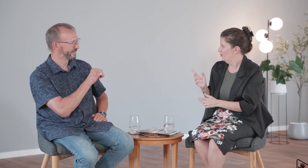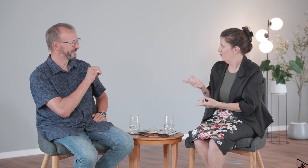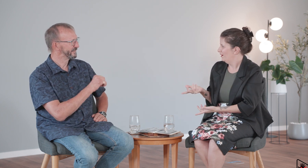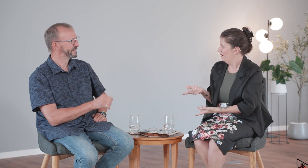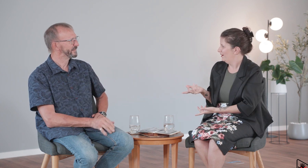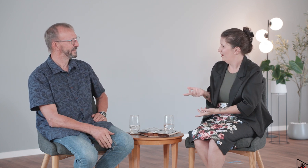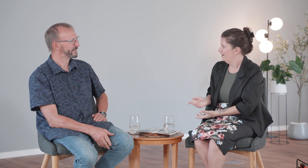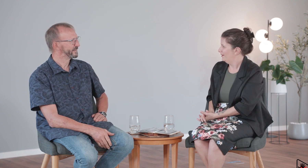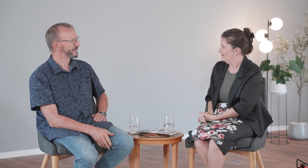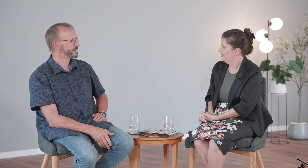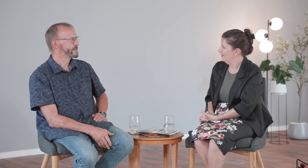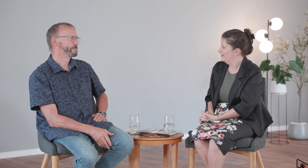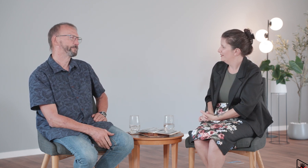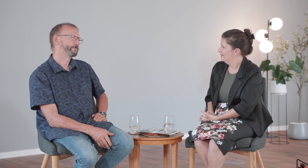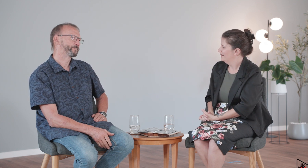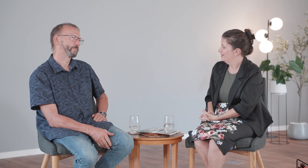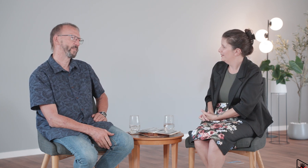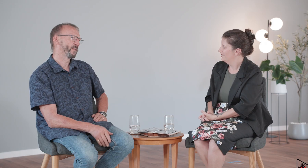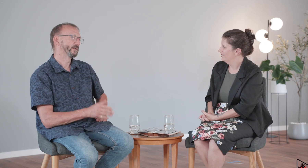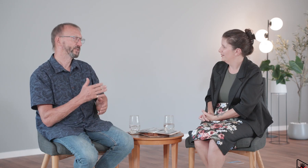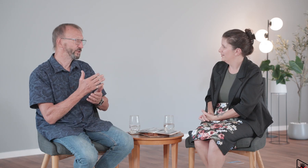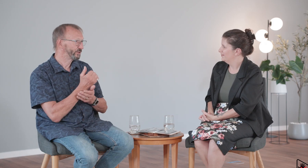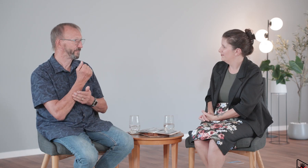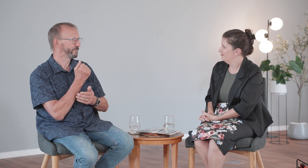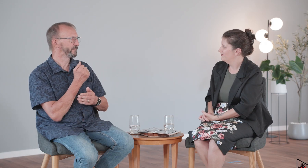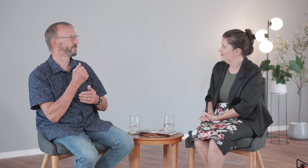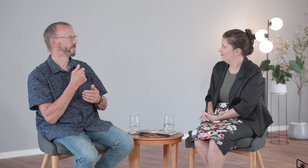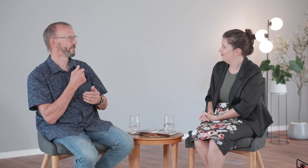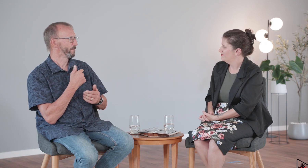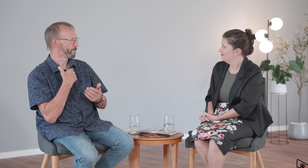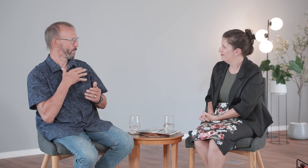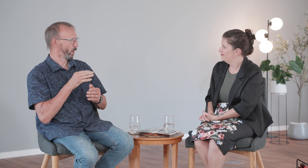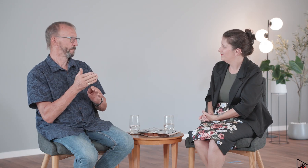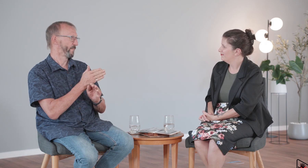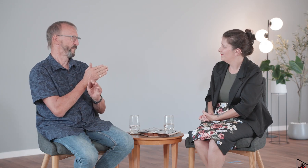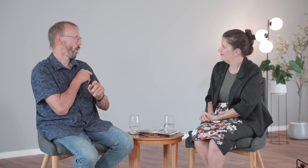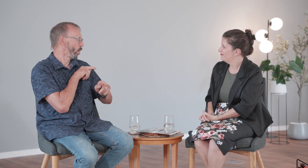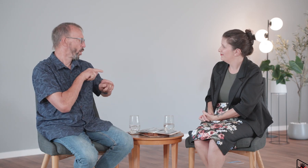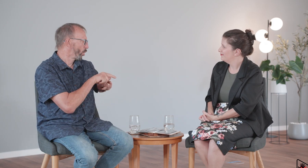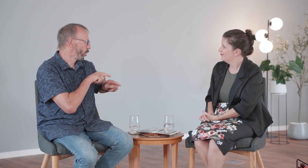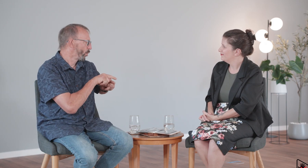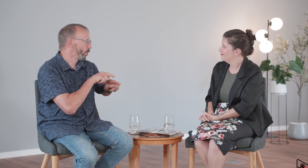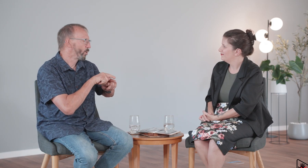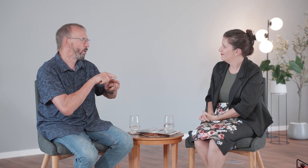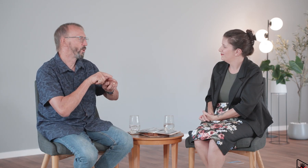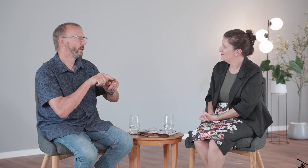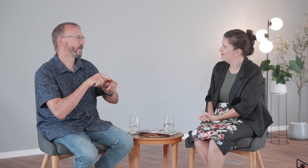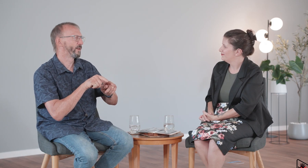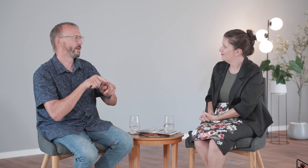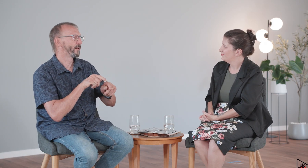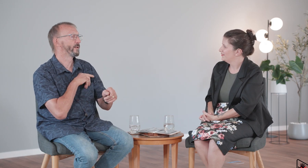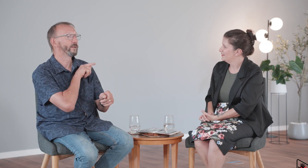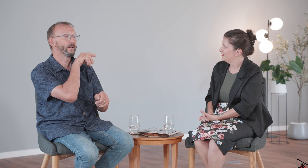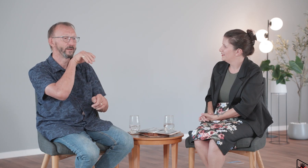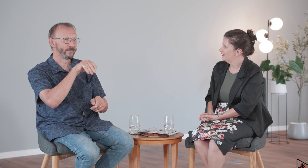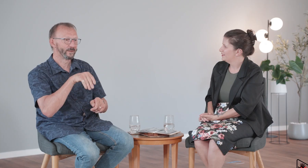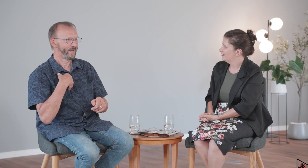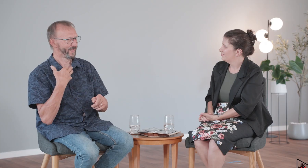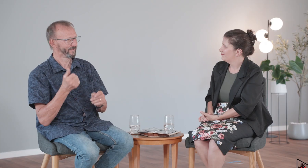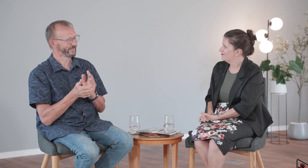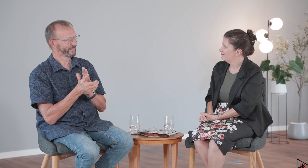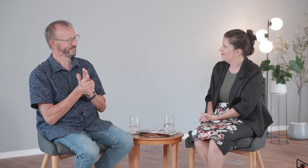like you achieved there? um, what I achieved? I think there was a lot of learning and so I've come